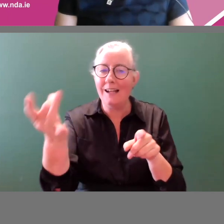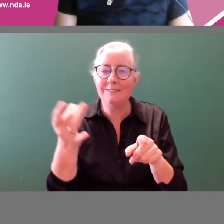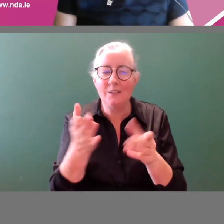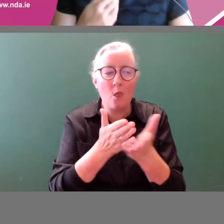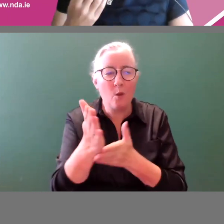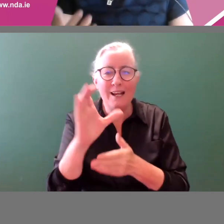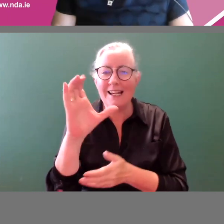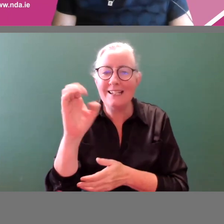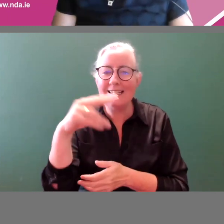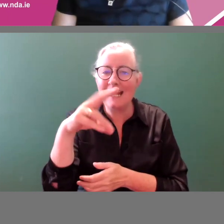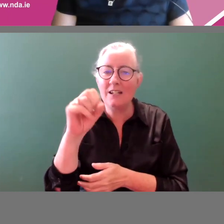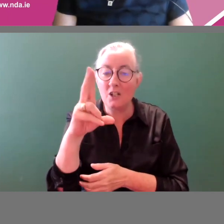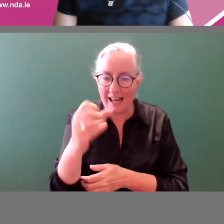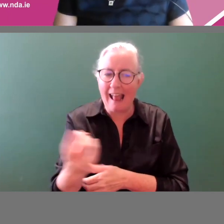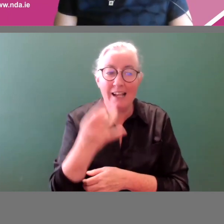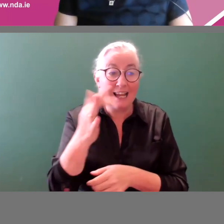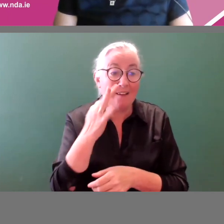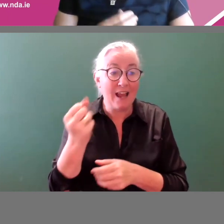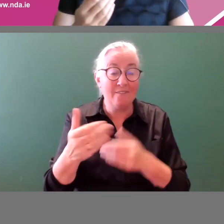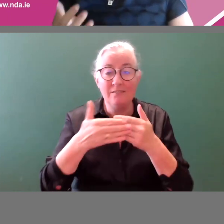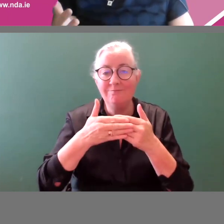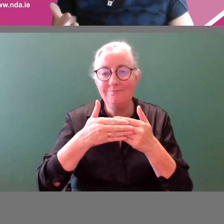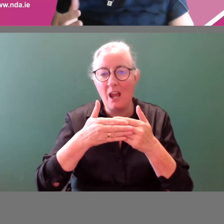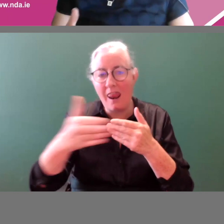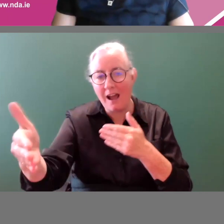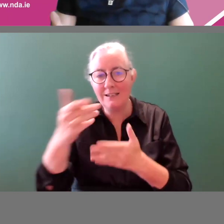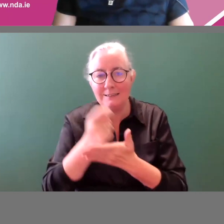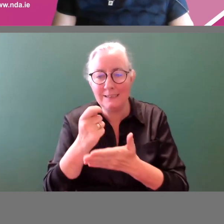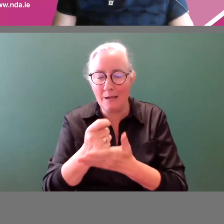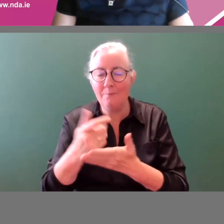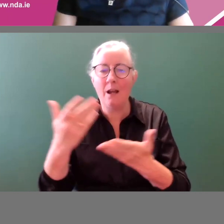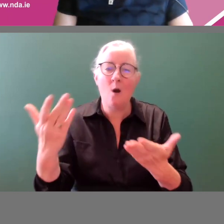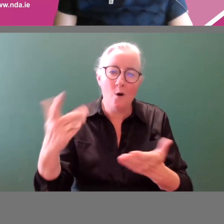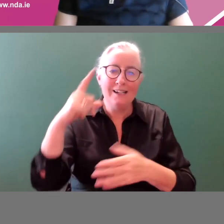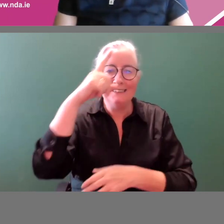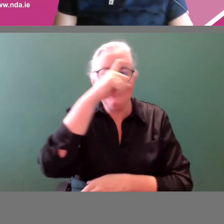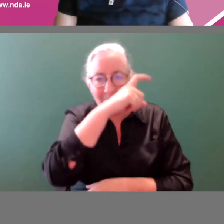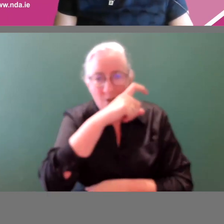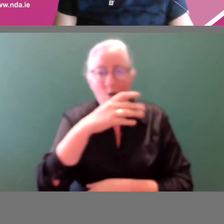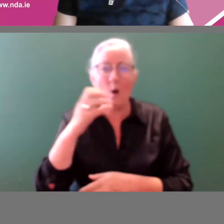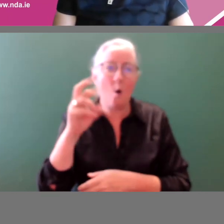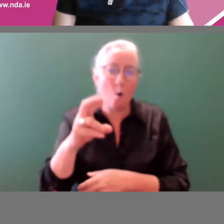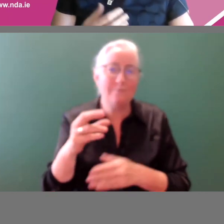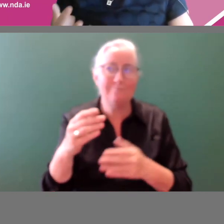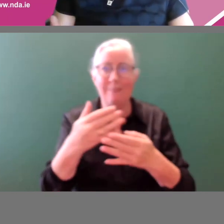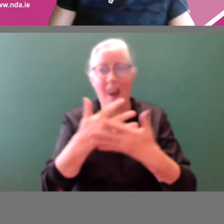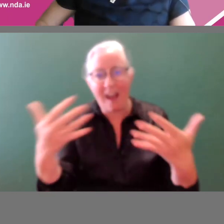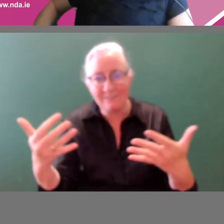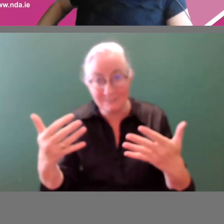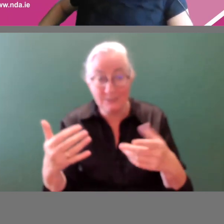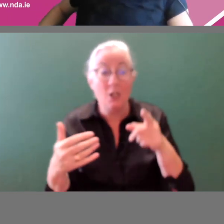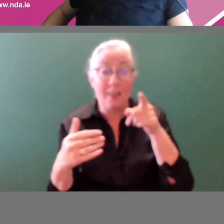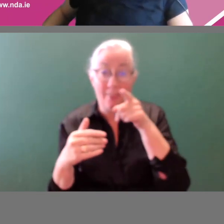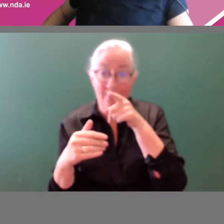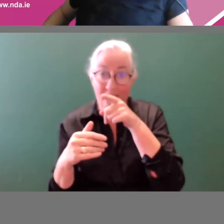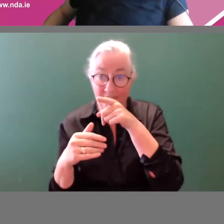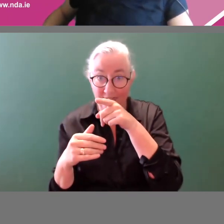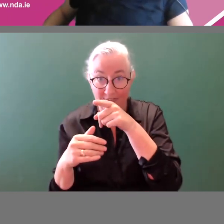they asked us whether we had a long-lasting condition or difficulty to some extent or great